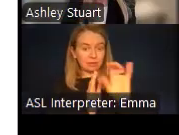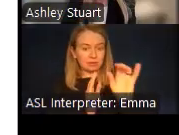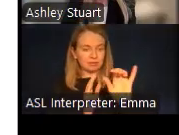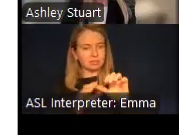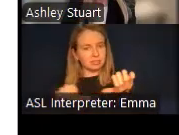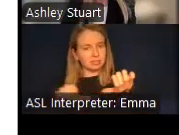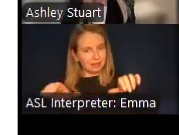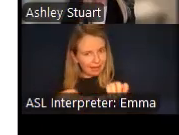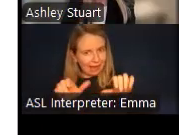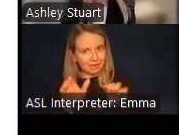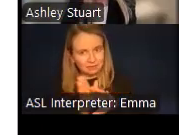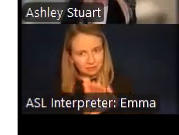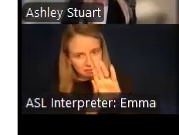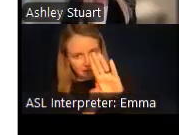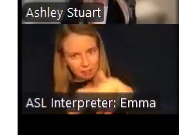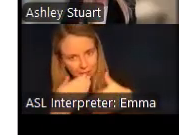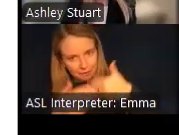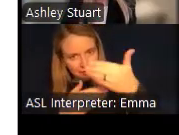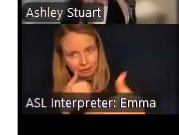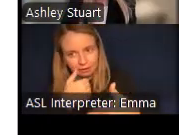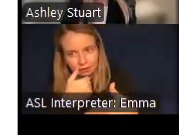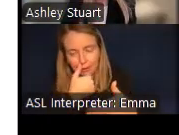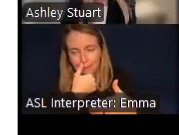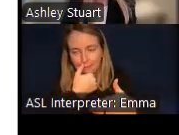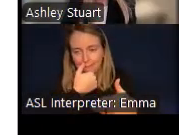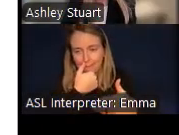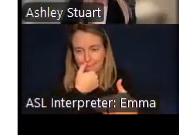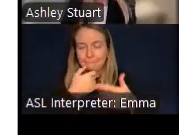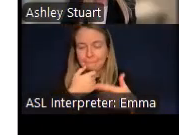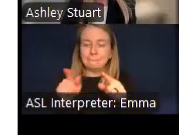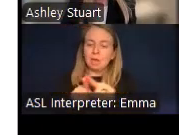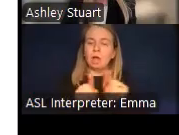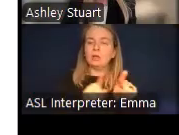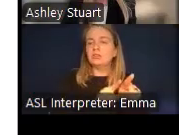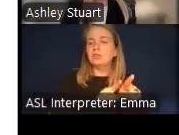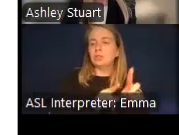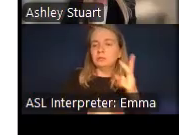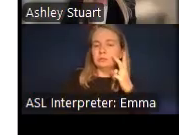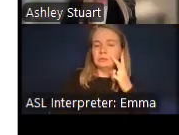developing, and then we often will also see excessive talking